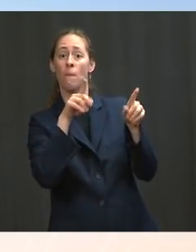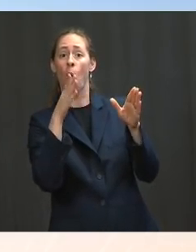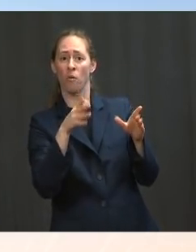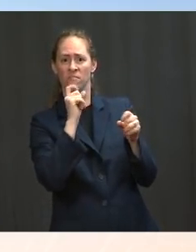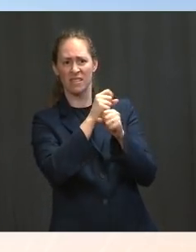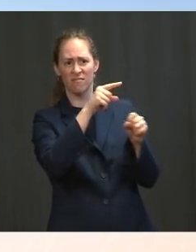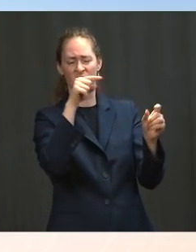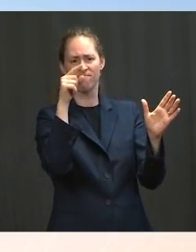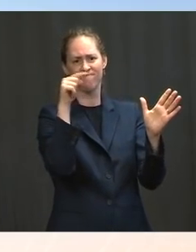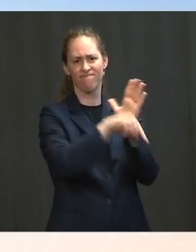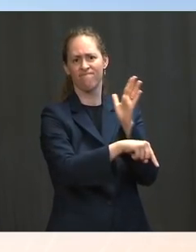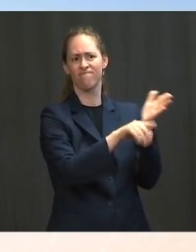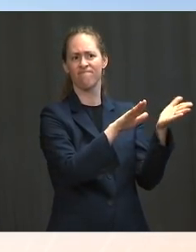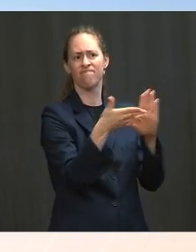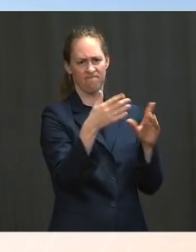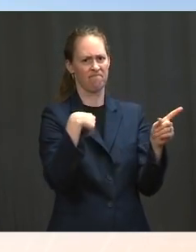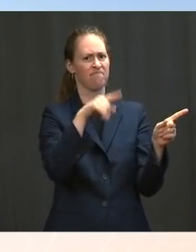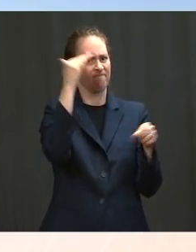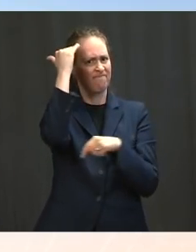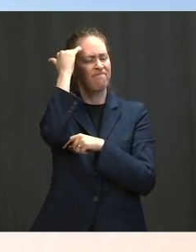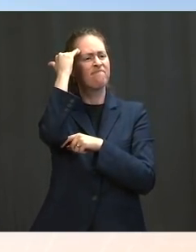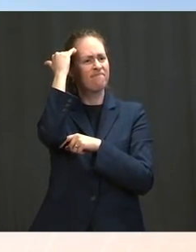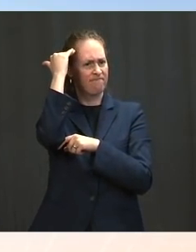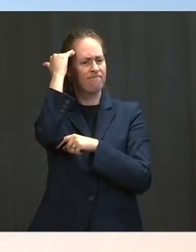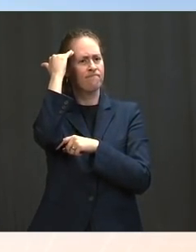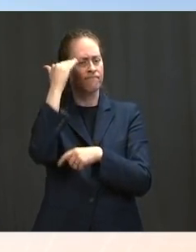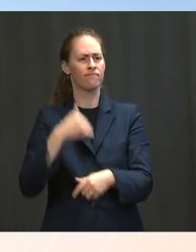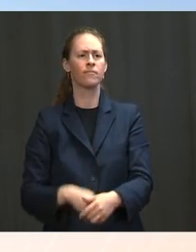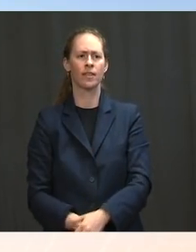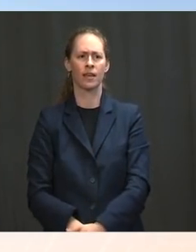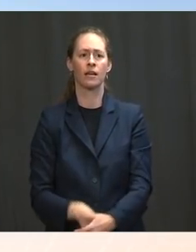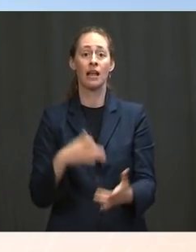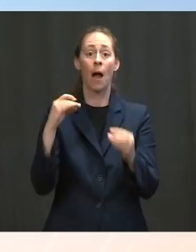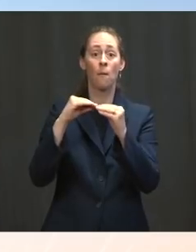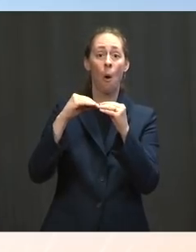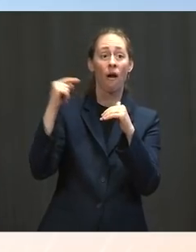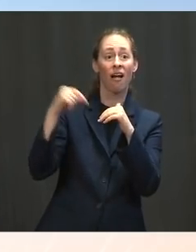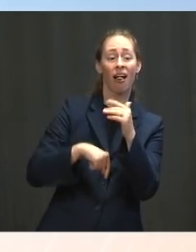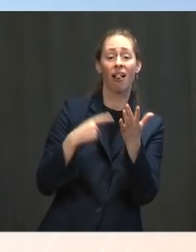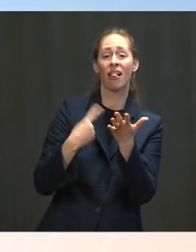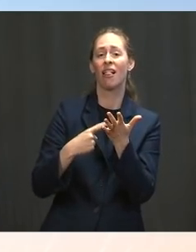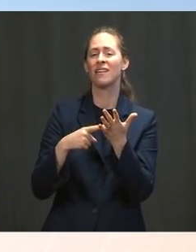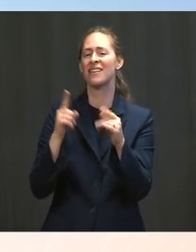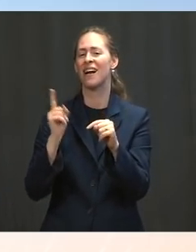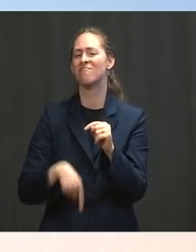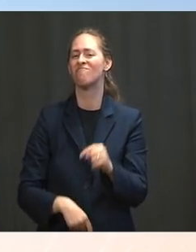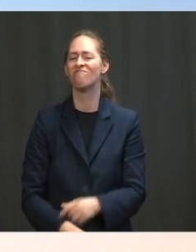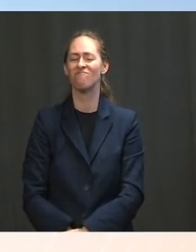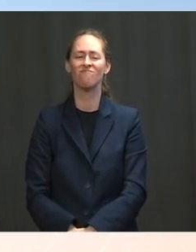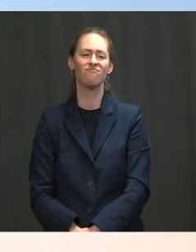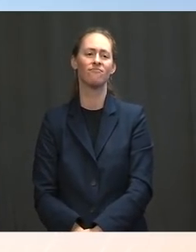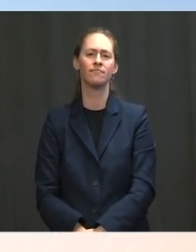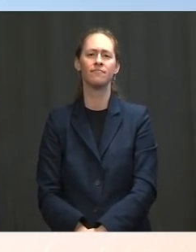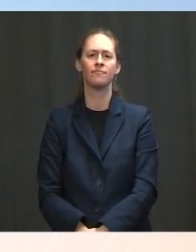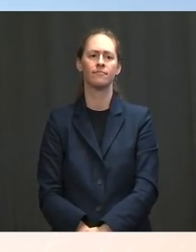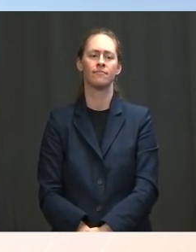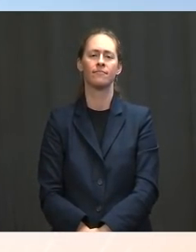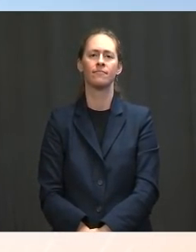of course, this could be a topic, but I'm not going to discuss additional details. Go ahead. >> The Press: Yeah. I just want to follow up on the Kaseya attack. Ms. Psaki: Sure.